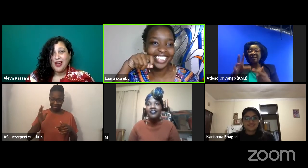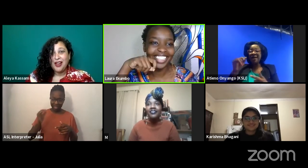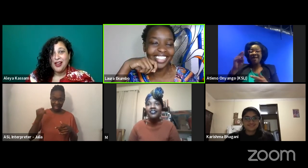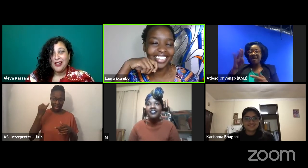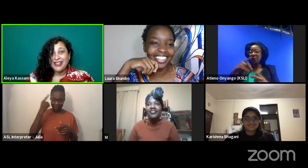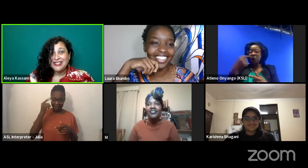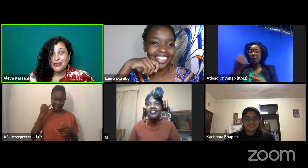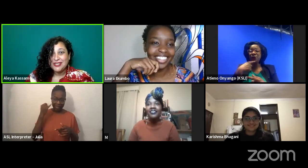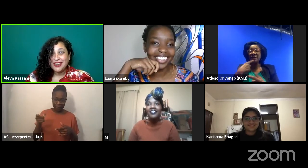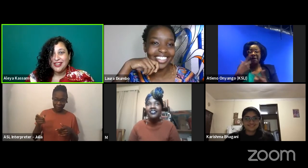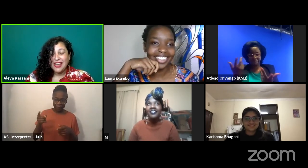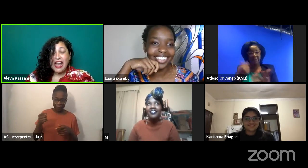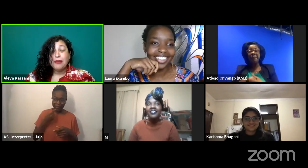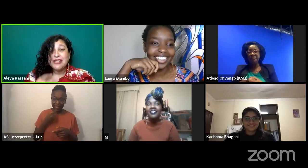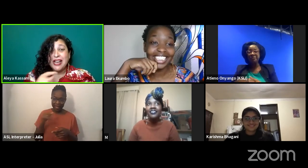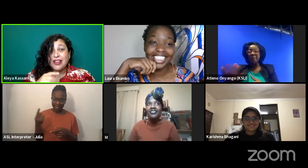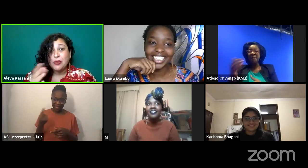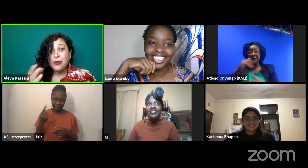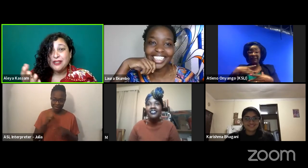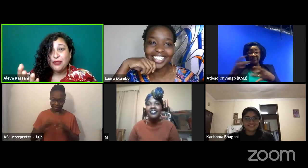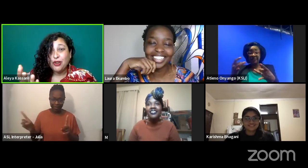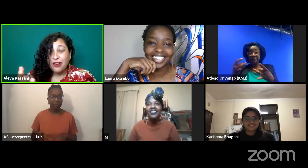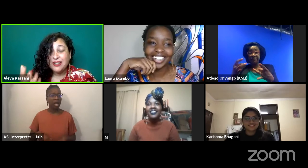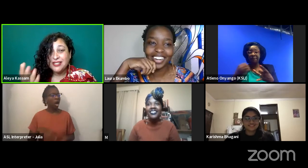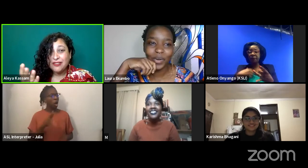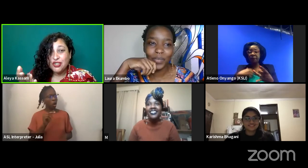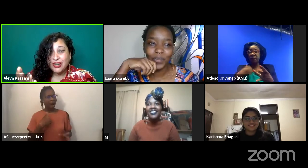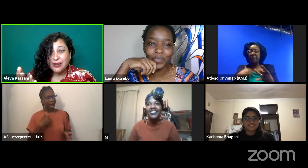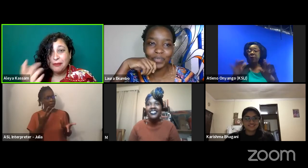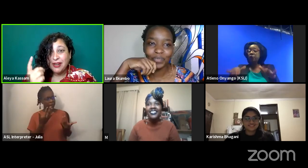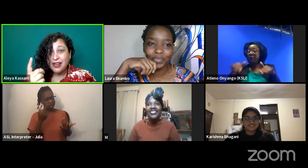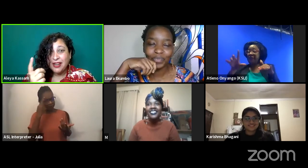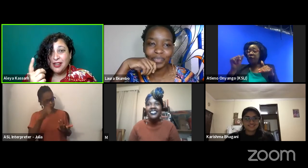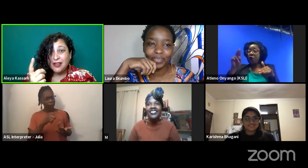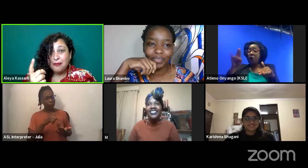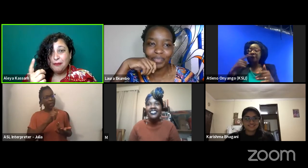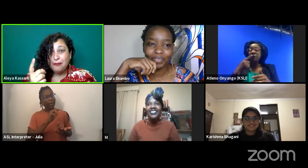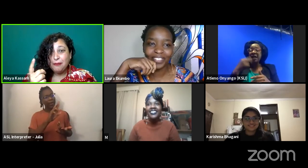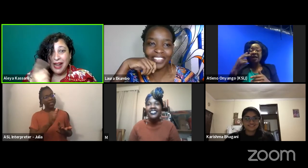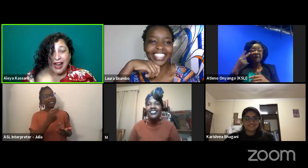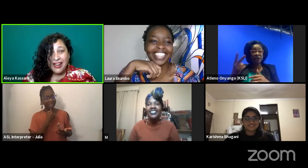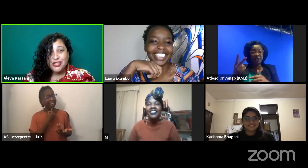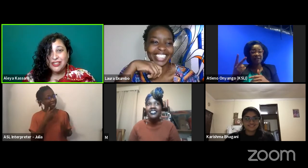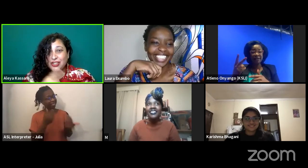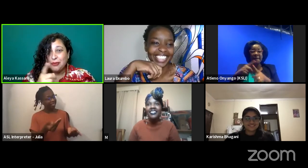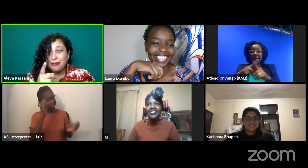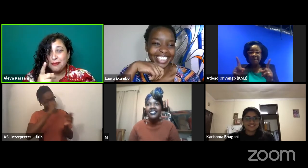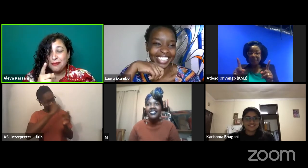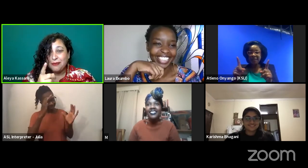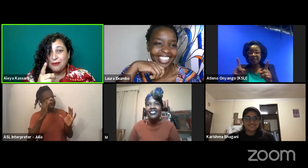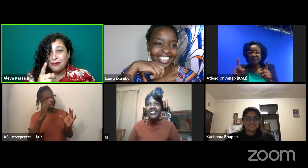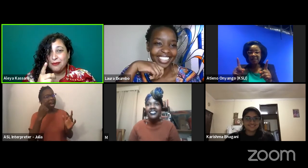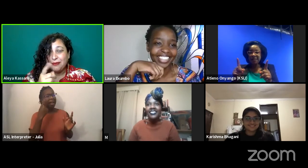Ah, that's interesting. I was actually waiting for Laura to say visioning but I actually think you interesting.